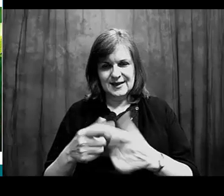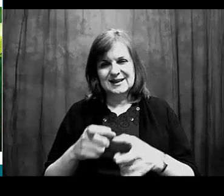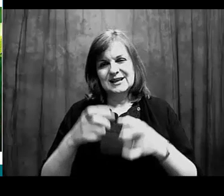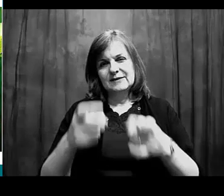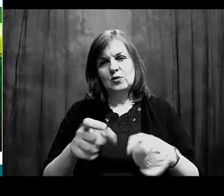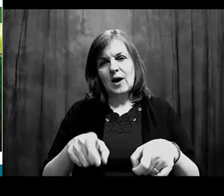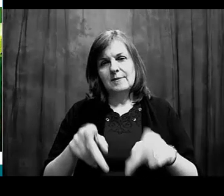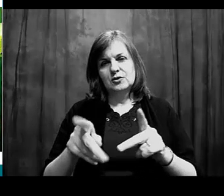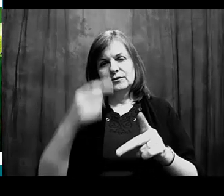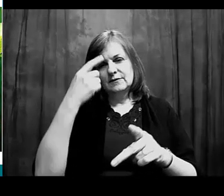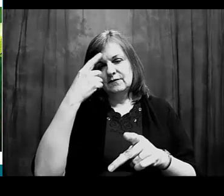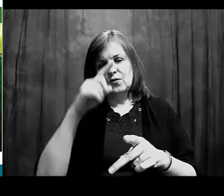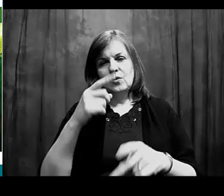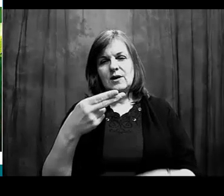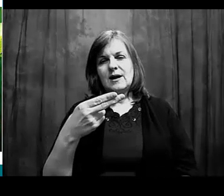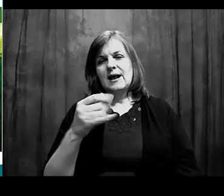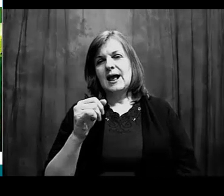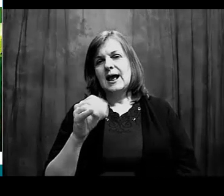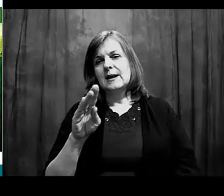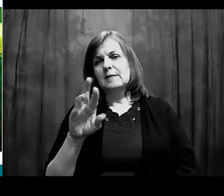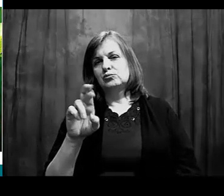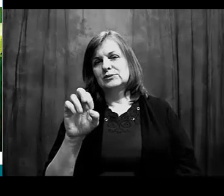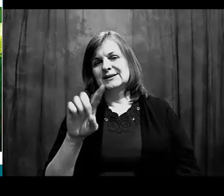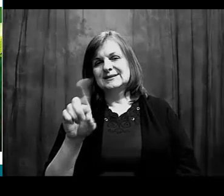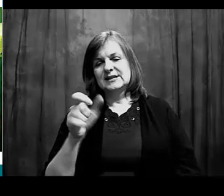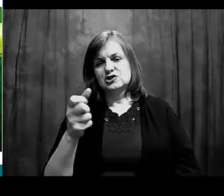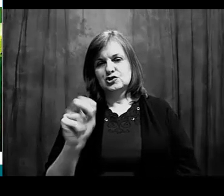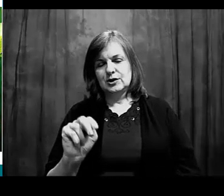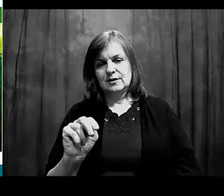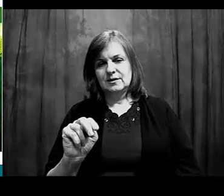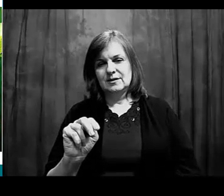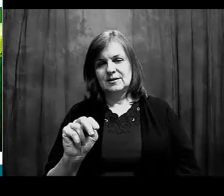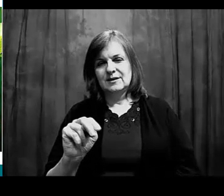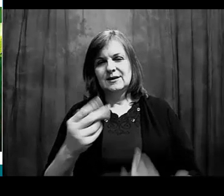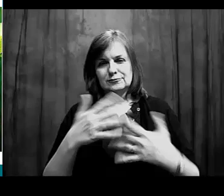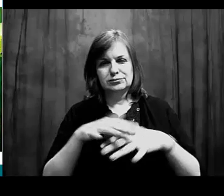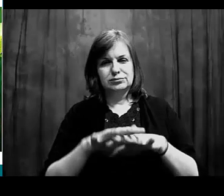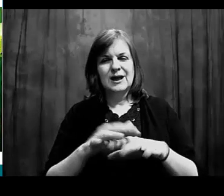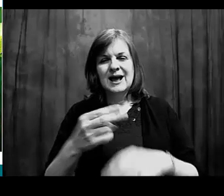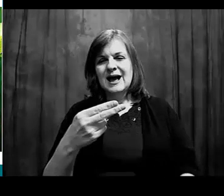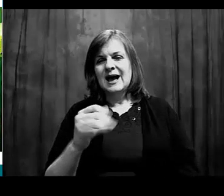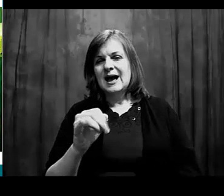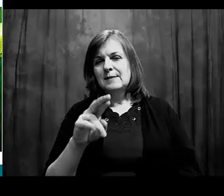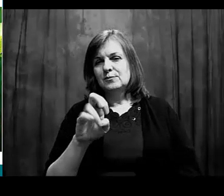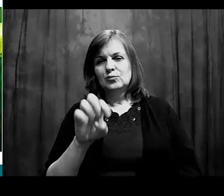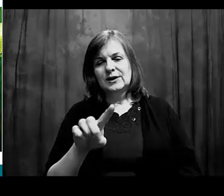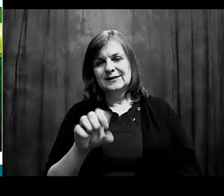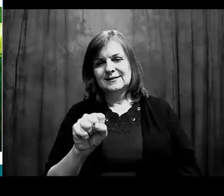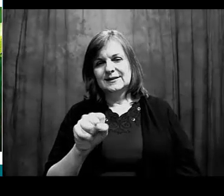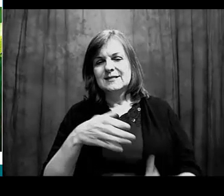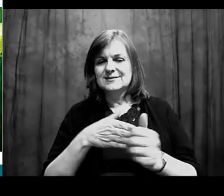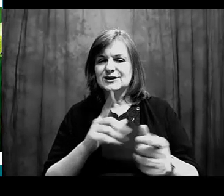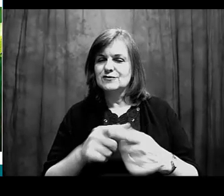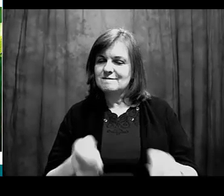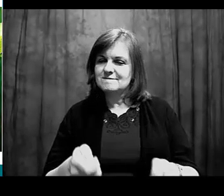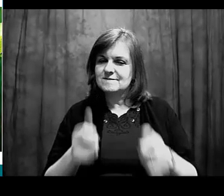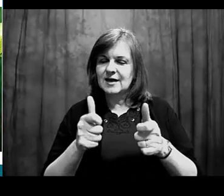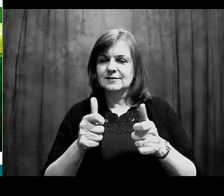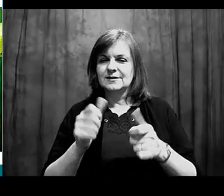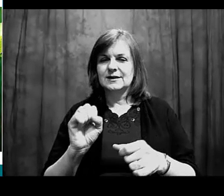ability of the chromosomes to kinda be jumbled up and realign and give us these opportunity's for hybridization